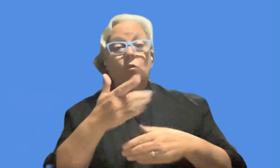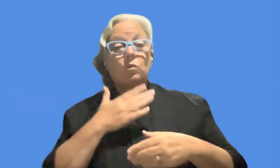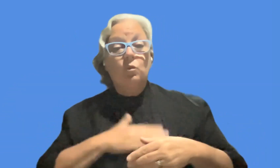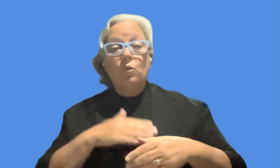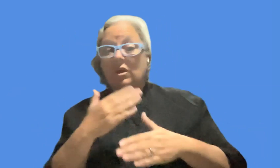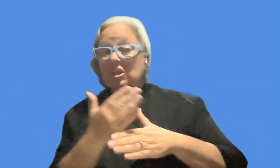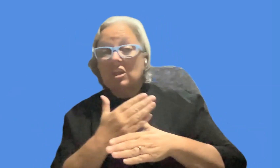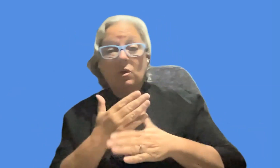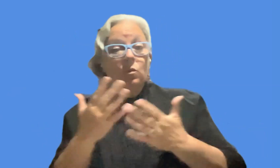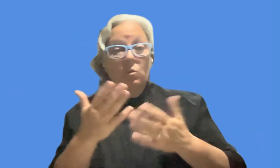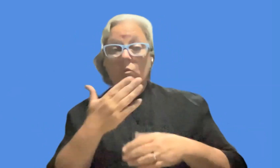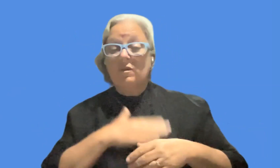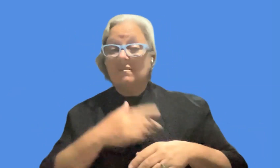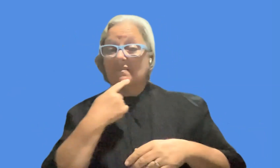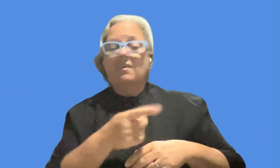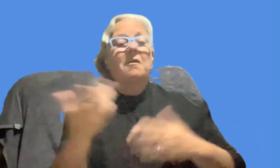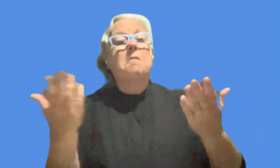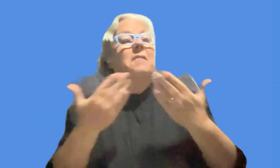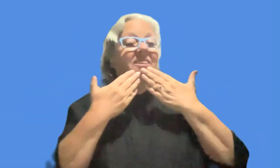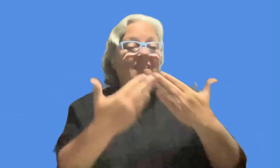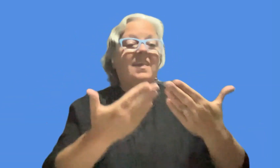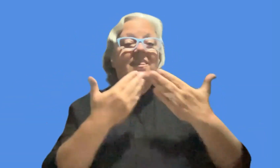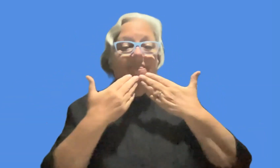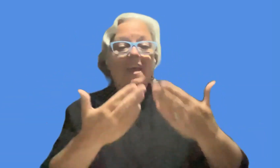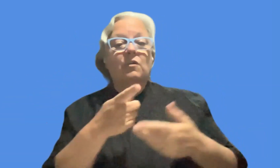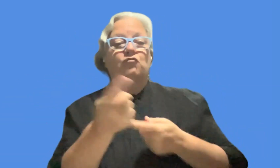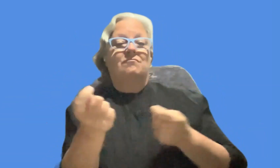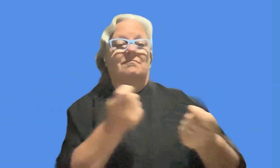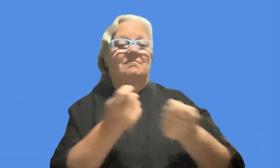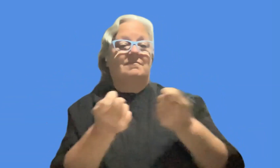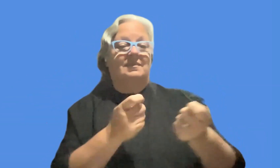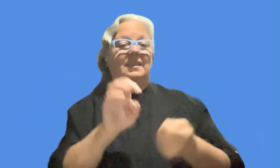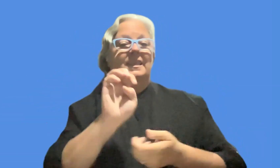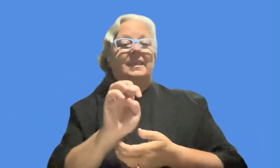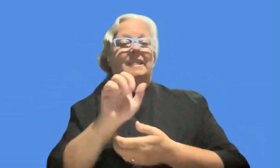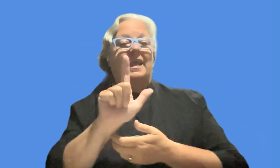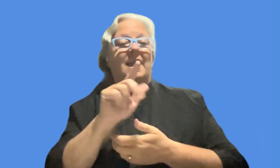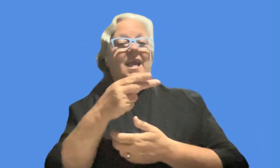behind the scene. Before we close, do you have anything to share?